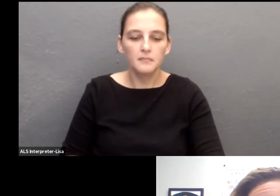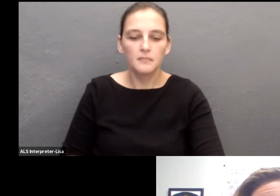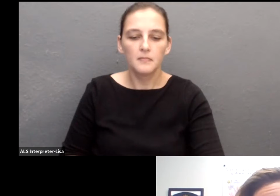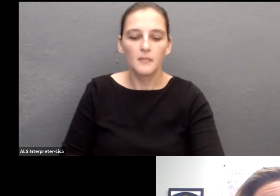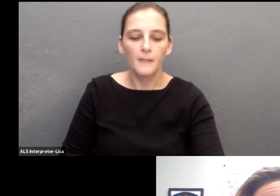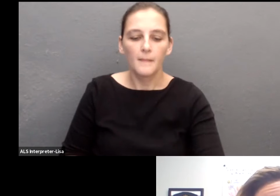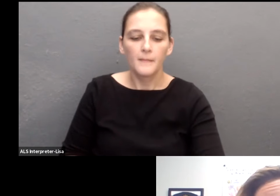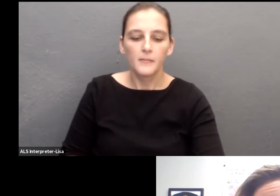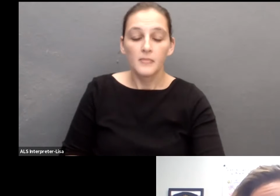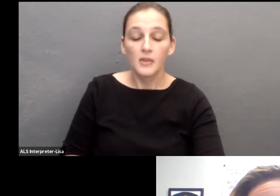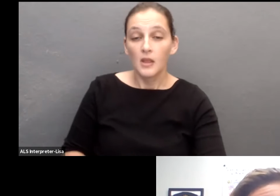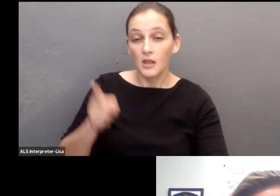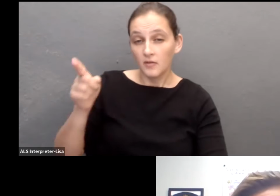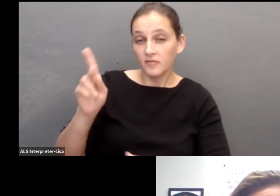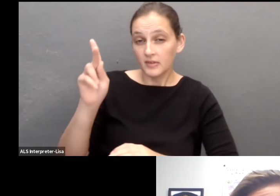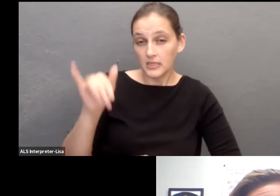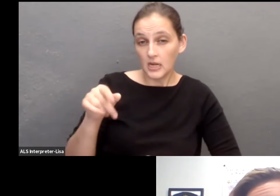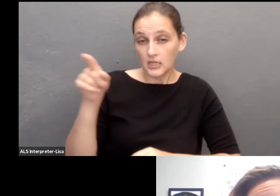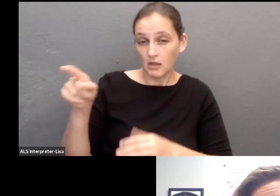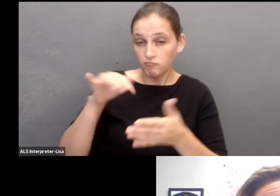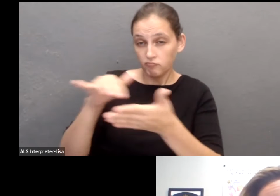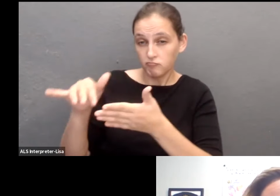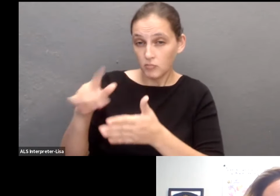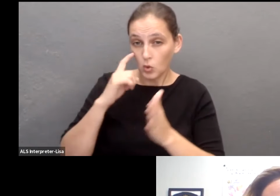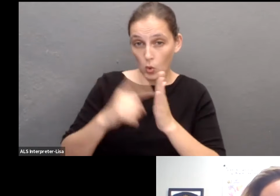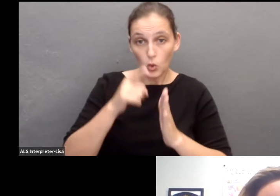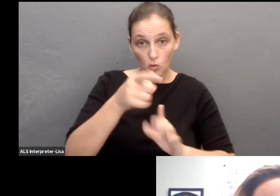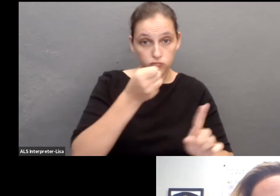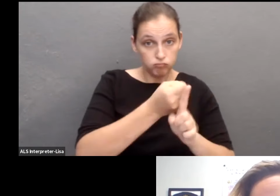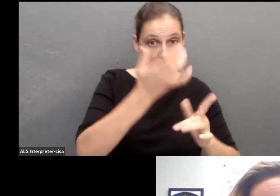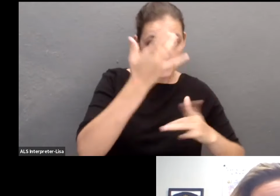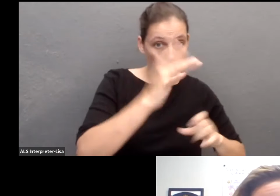and it found that if you have had COVID and then you get vaccinated you cut your risk